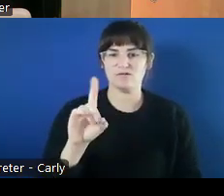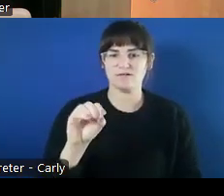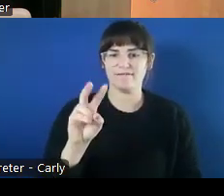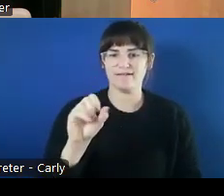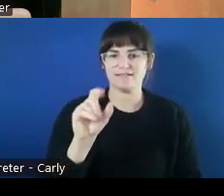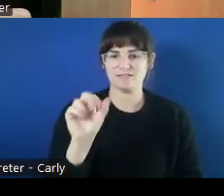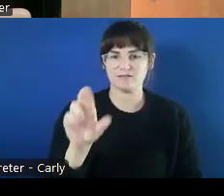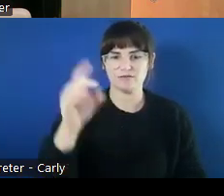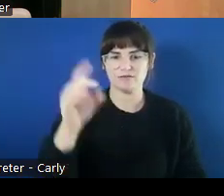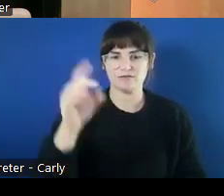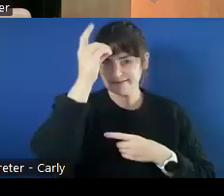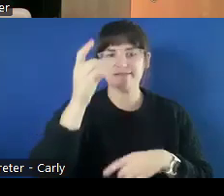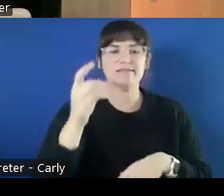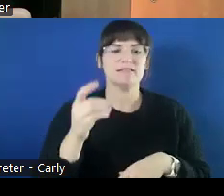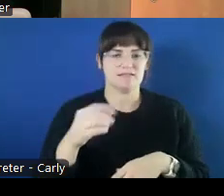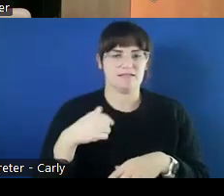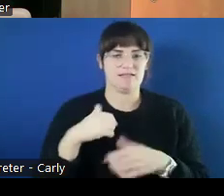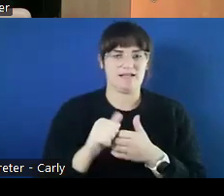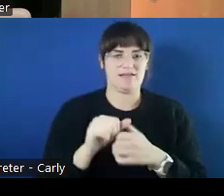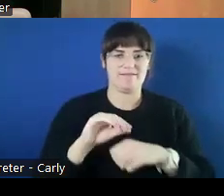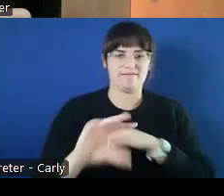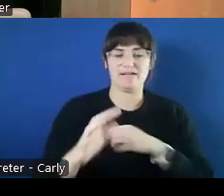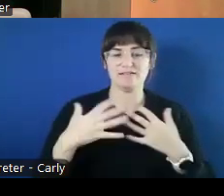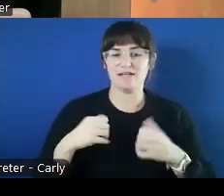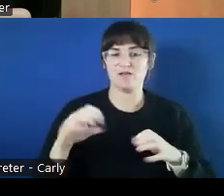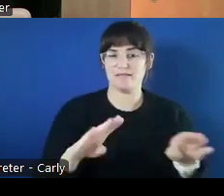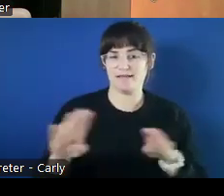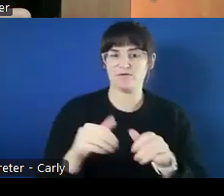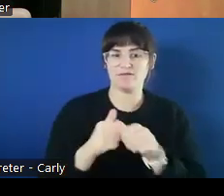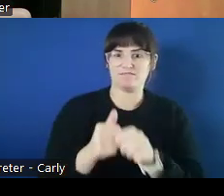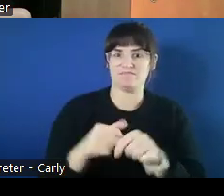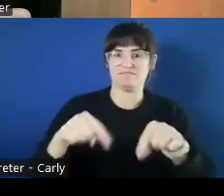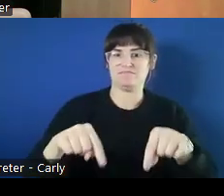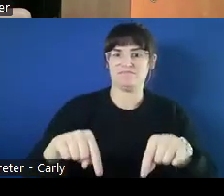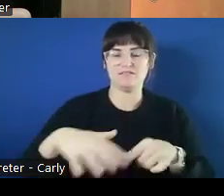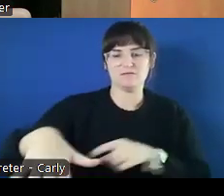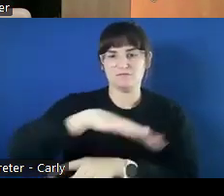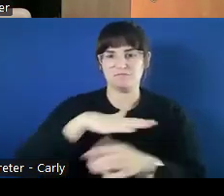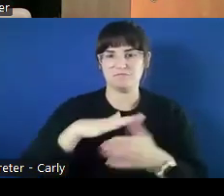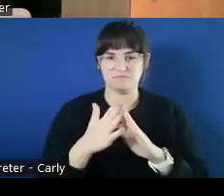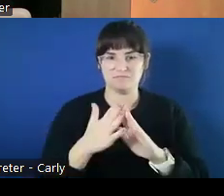as a cardiac psychiatrist I'm personally very excited to learn from him today and but I'm